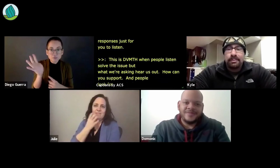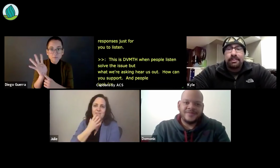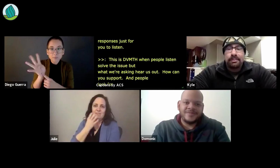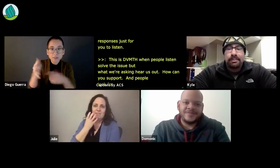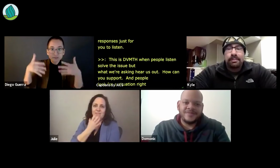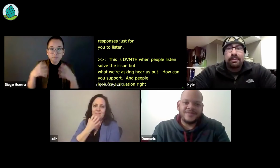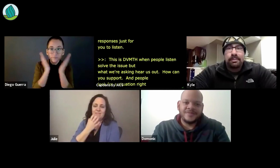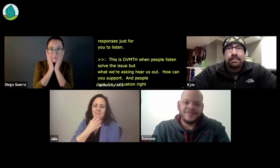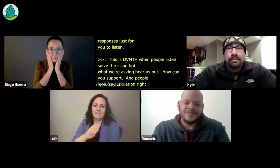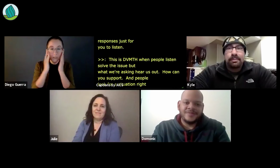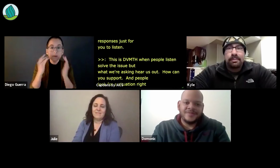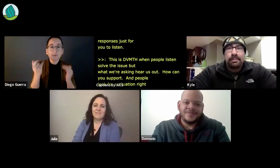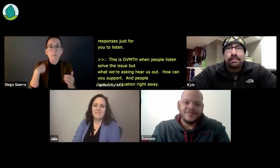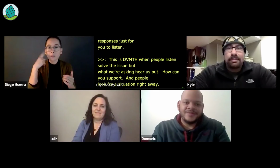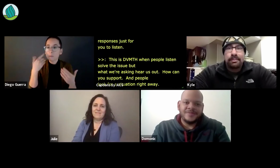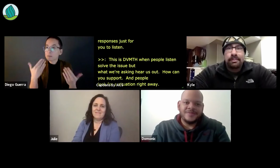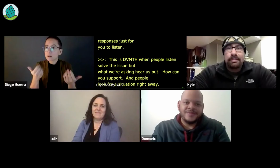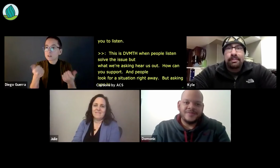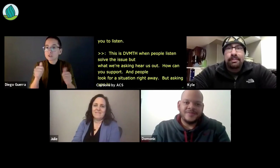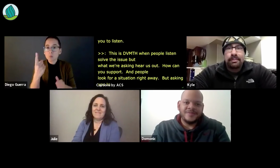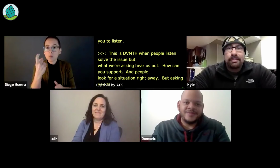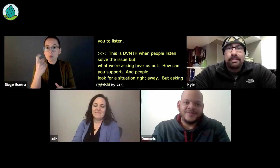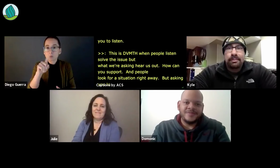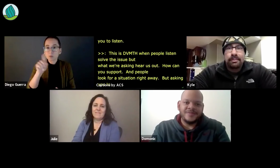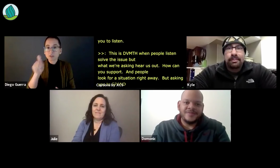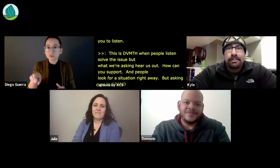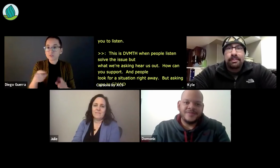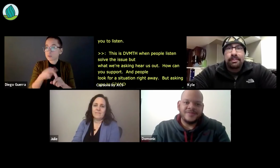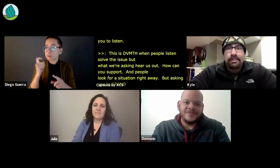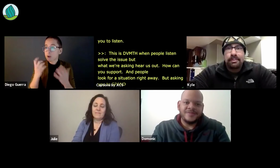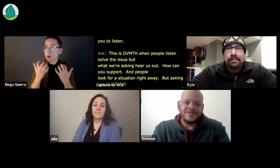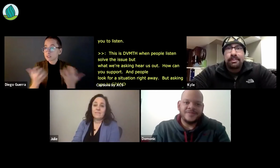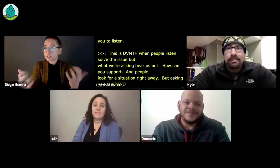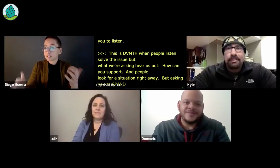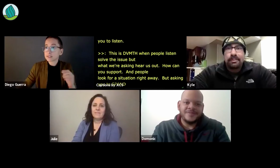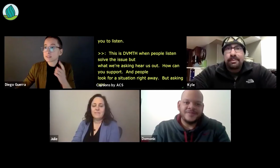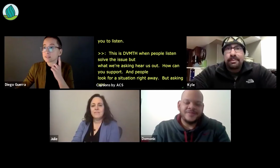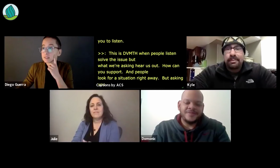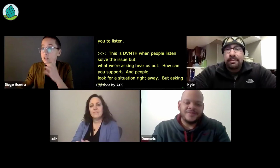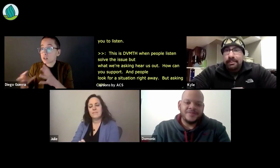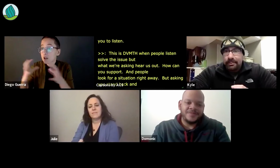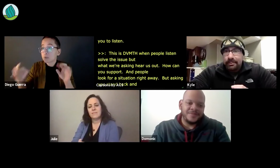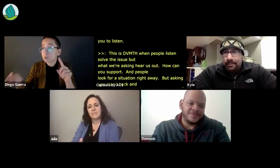And my goodness, we have very few minutes left. I think we can respond to one more question from the audience.